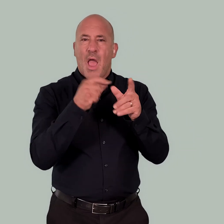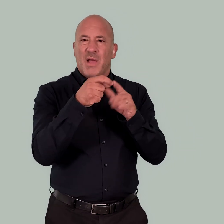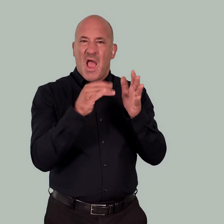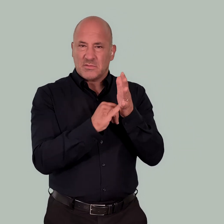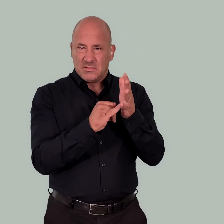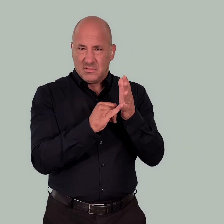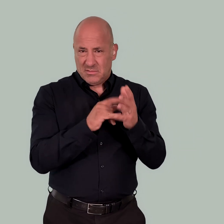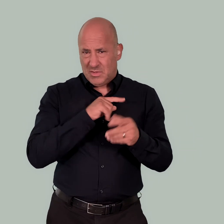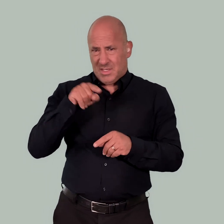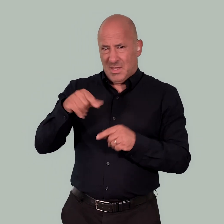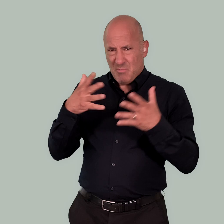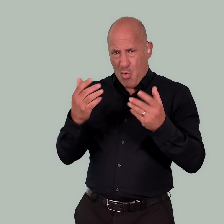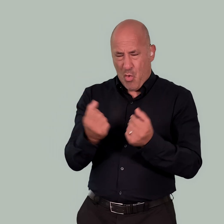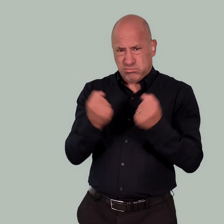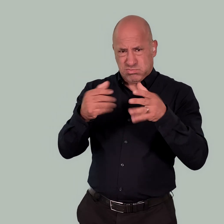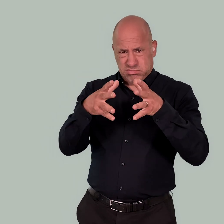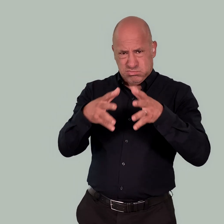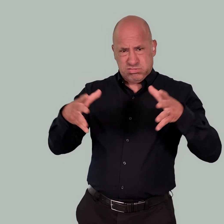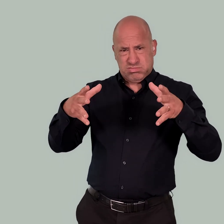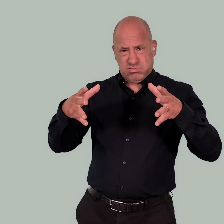than the APS – with APMS showing prevalence over double